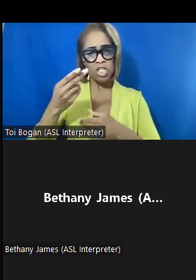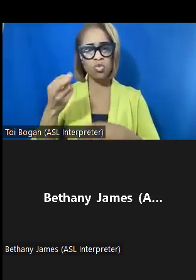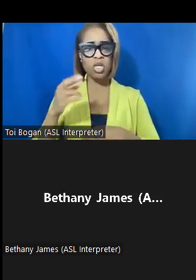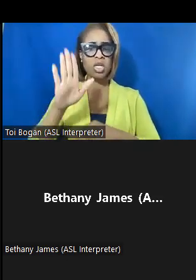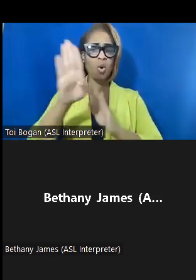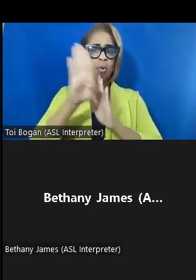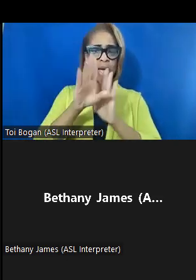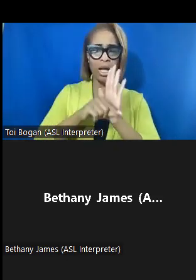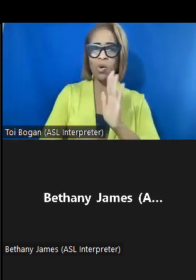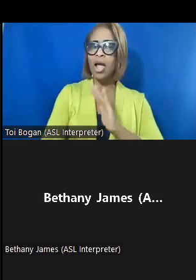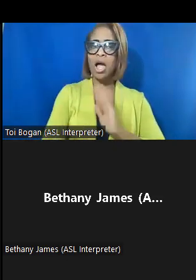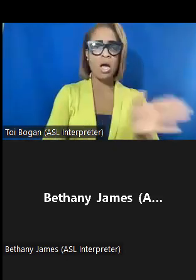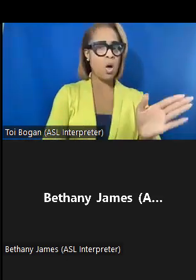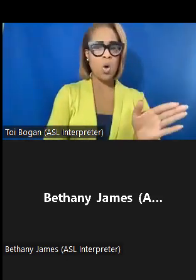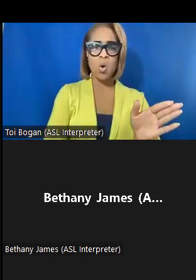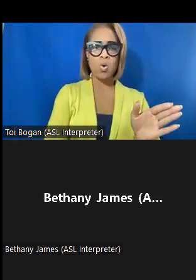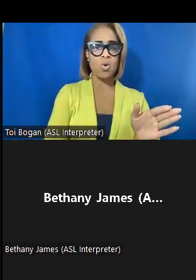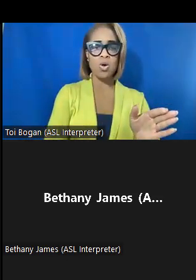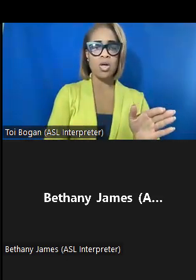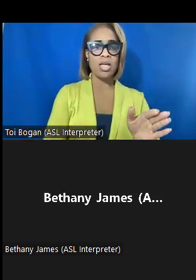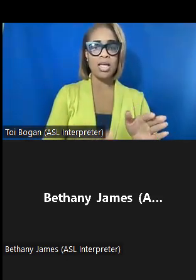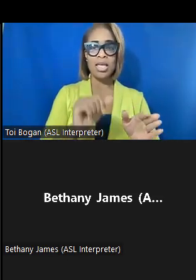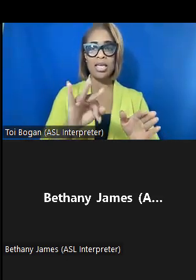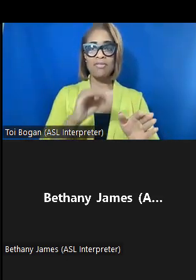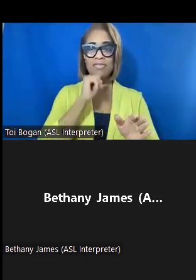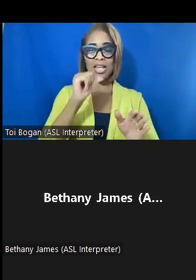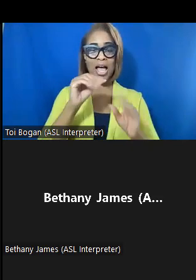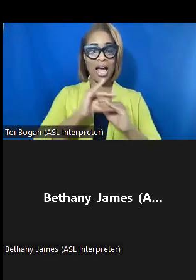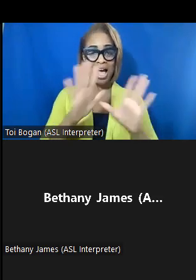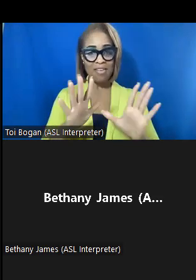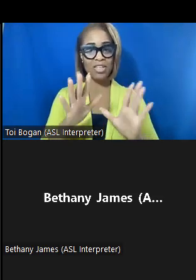It's just if a disability is not obvious or if it's not obvious what you're asking for